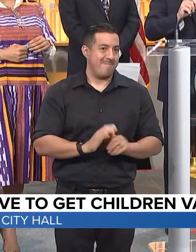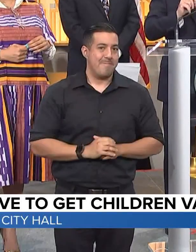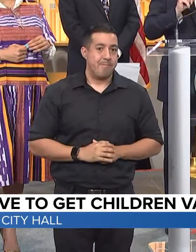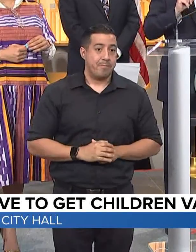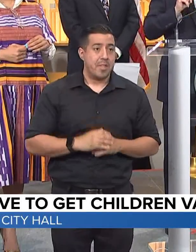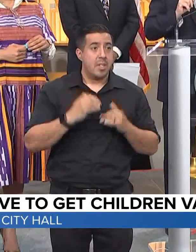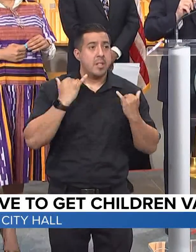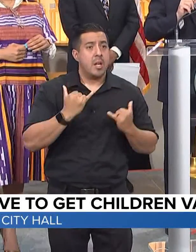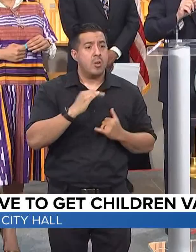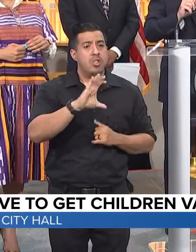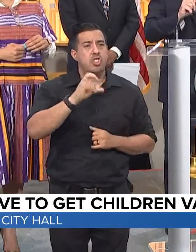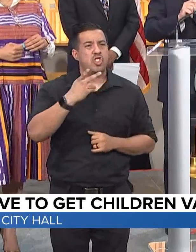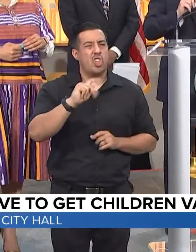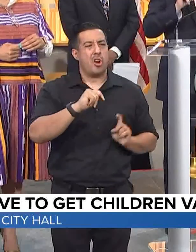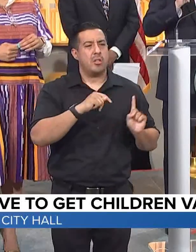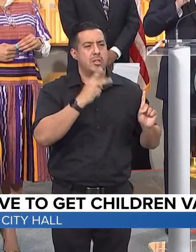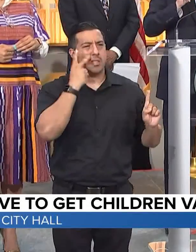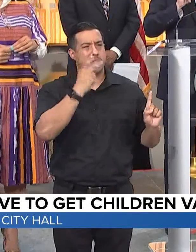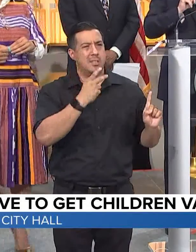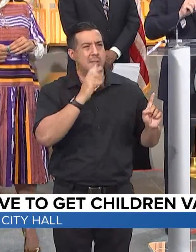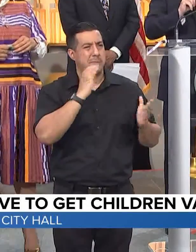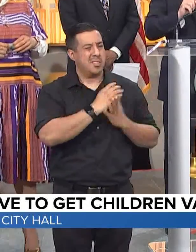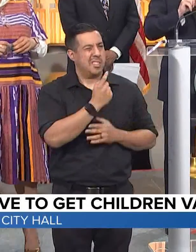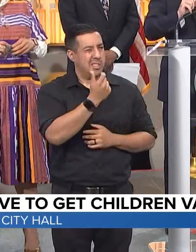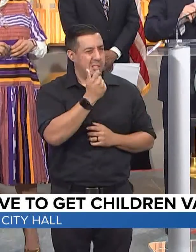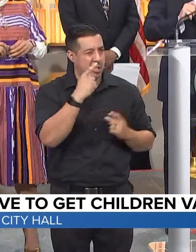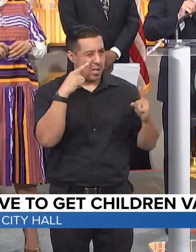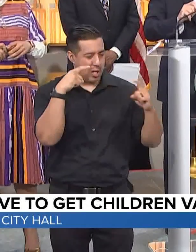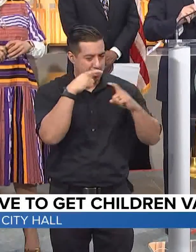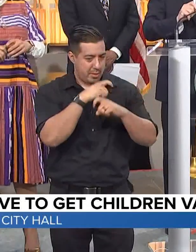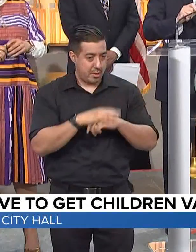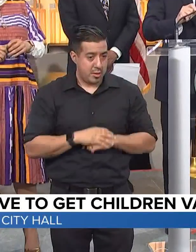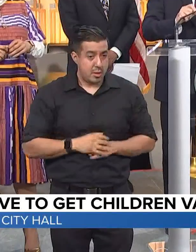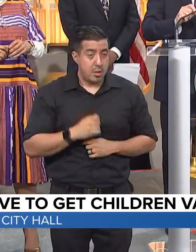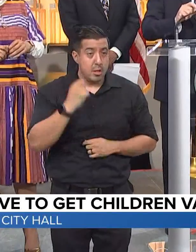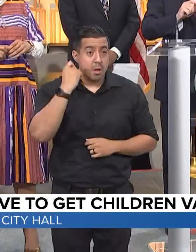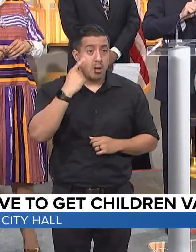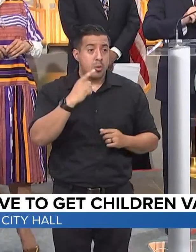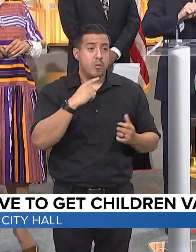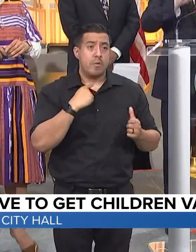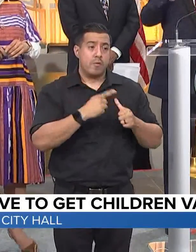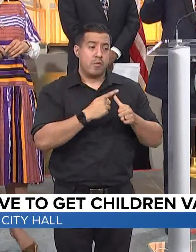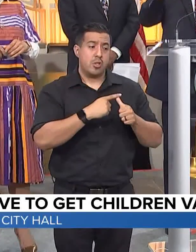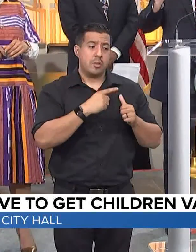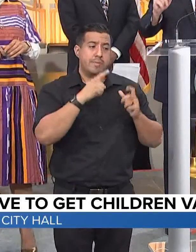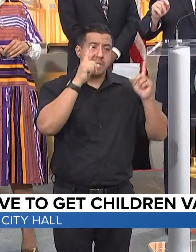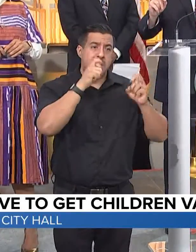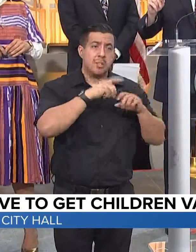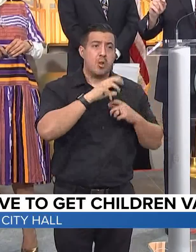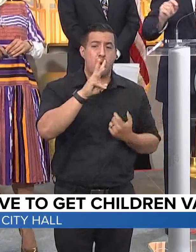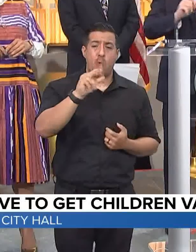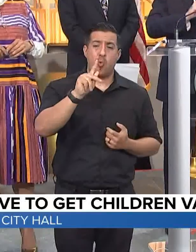this chart is a little complicated. When we first started testing the wastewater with the first wave when we had wastewater,